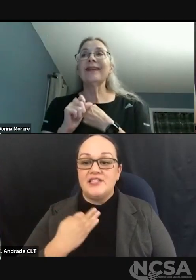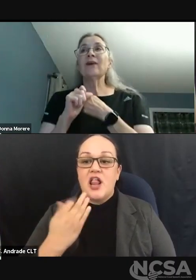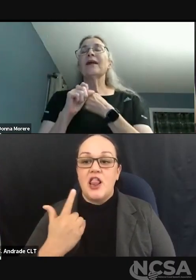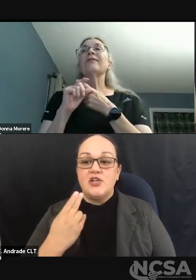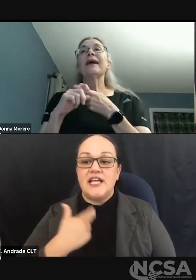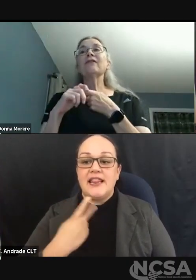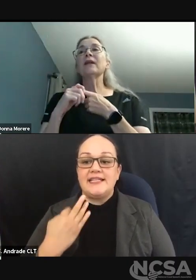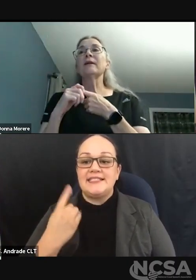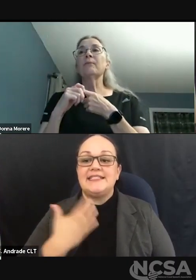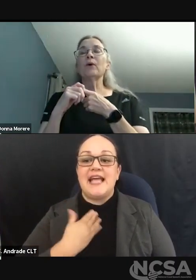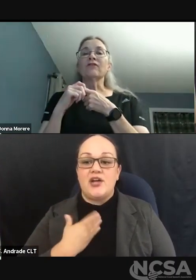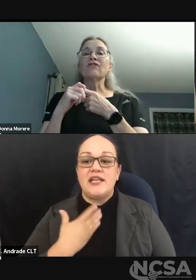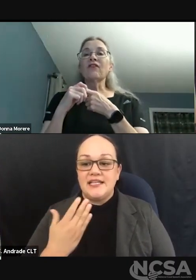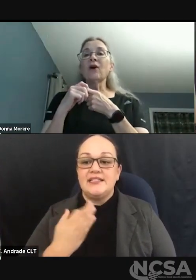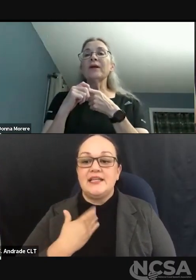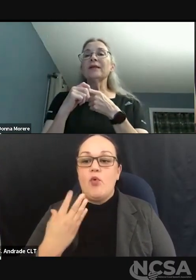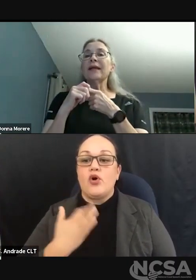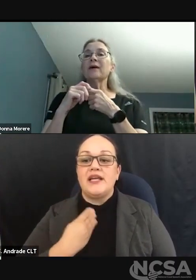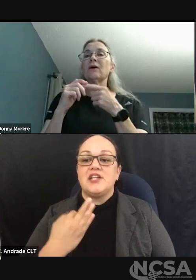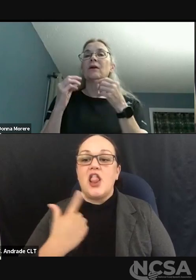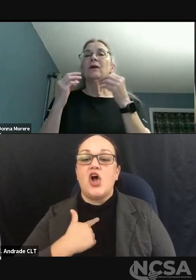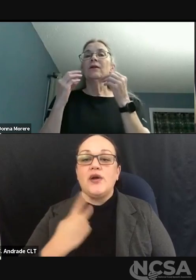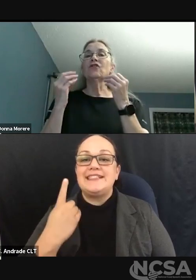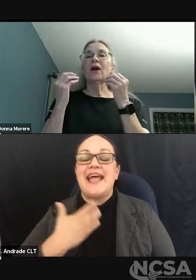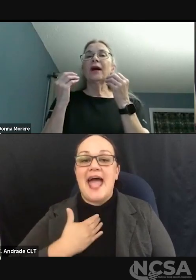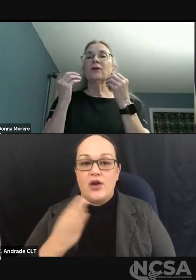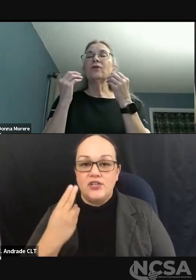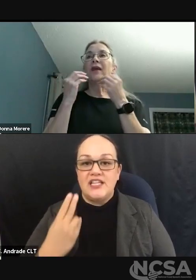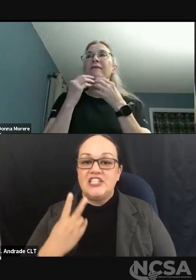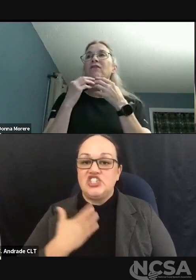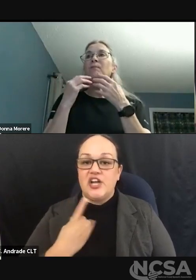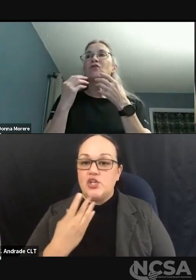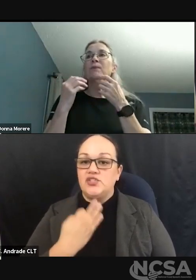And that's really important. Slowing down the child who's having speech